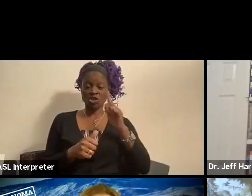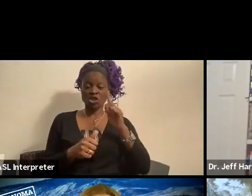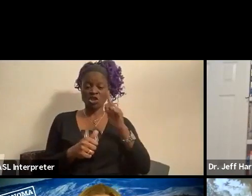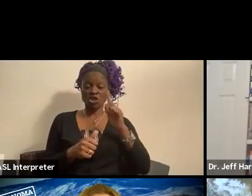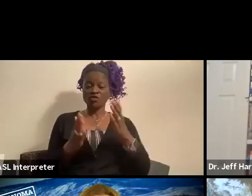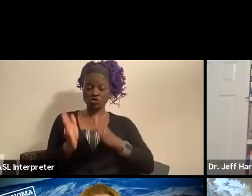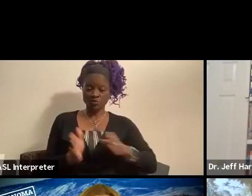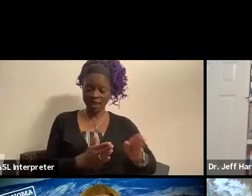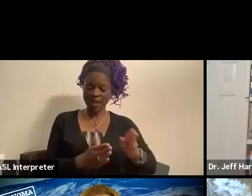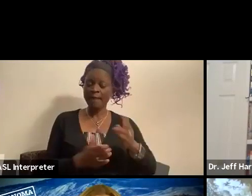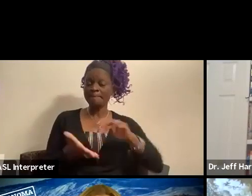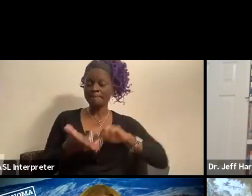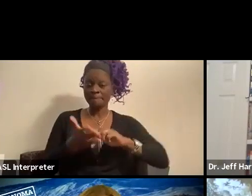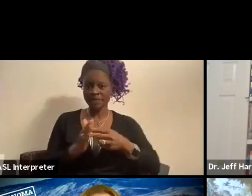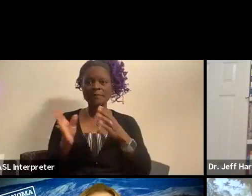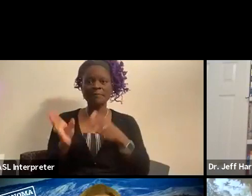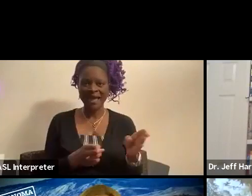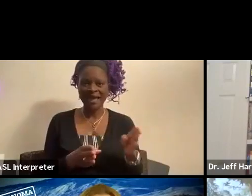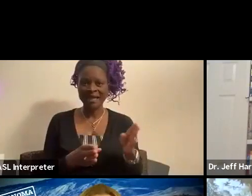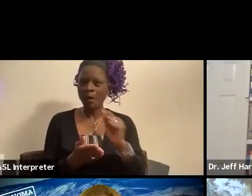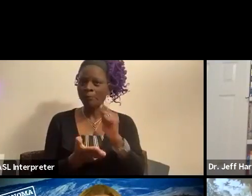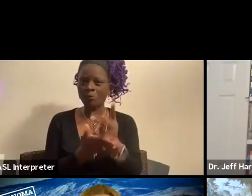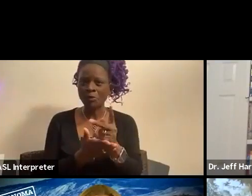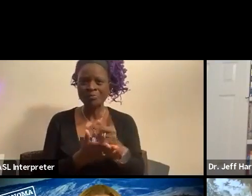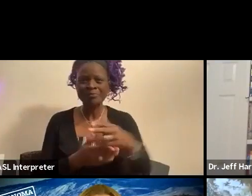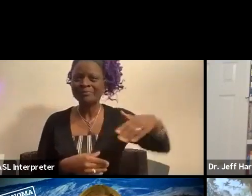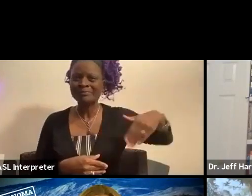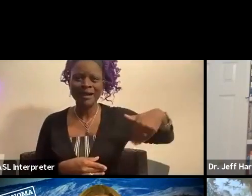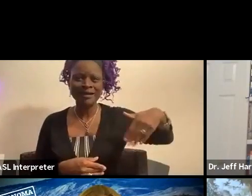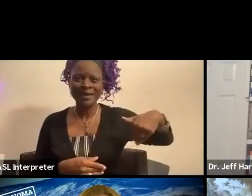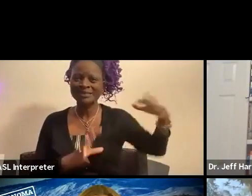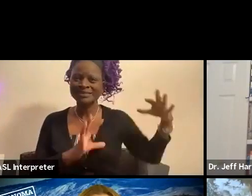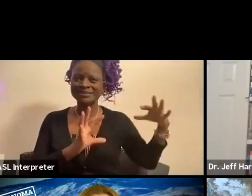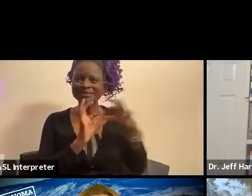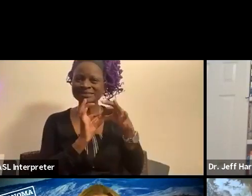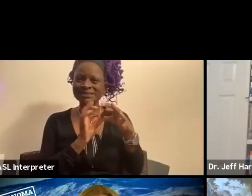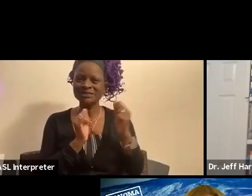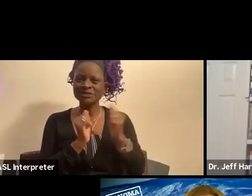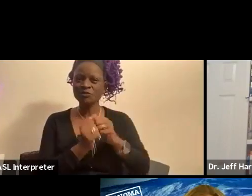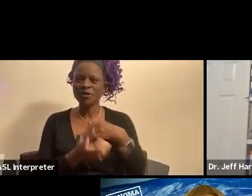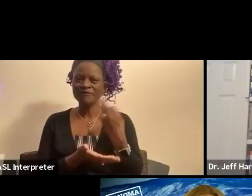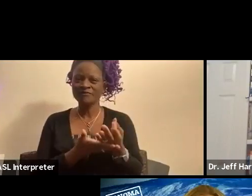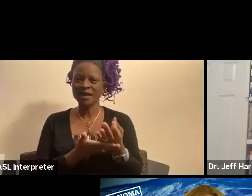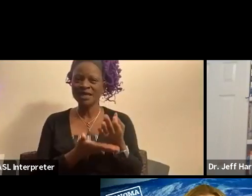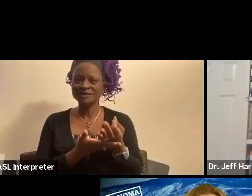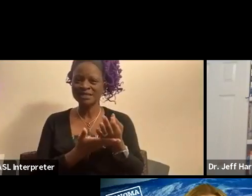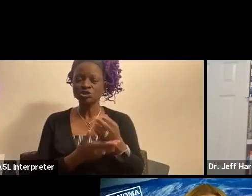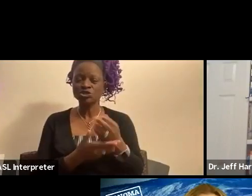And it's not because it's tied to funding. And so it has to go before the state legislature for approval.